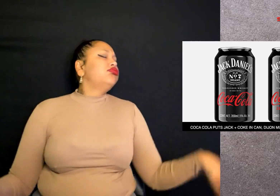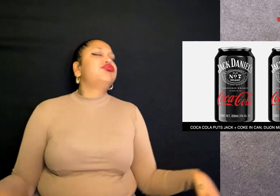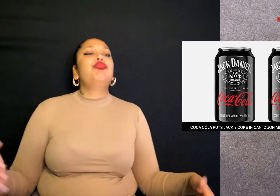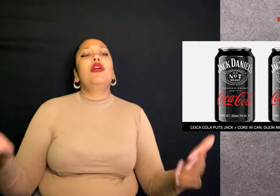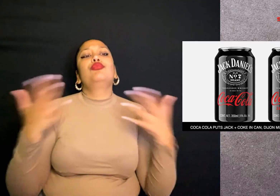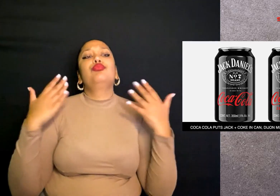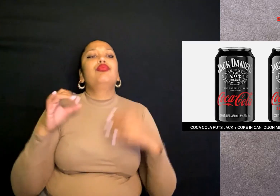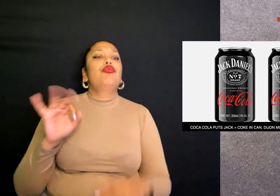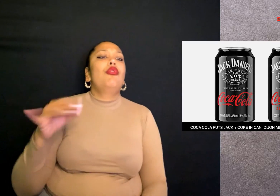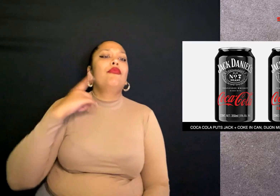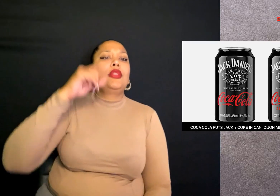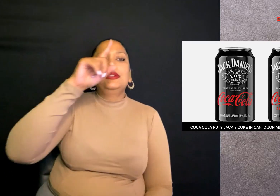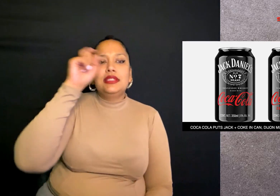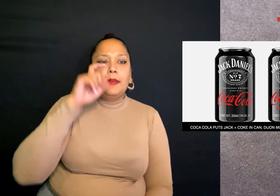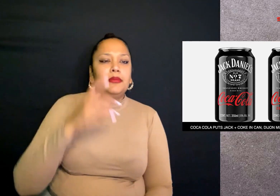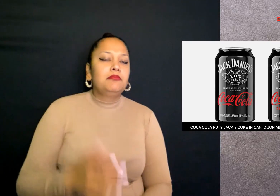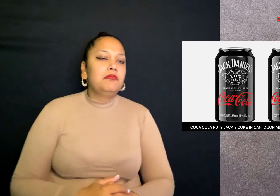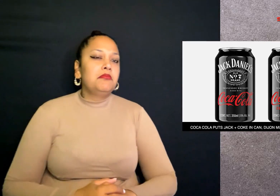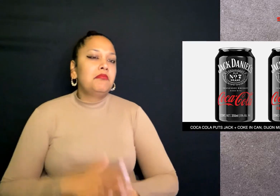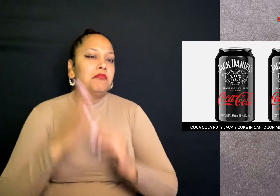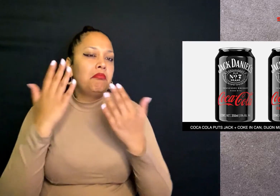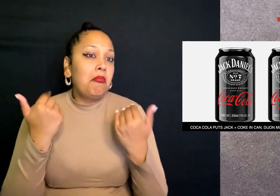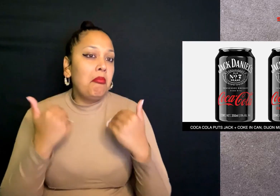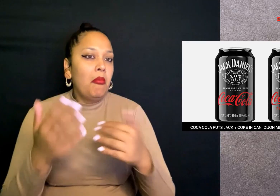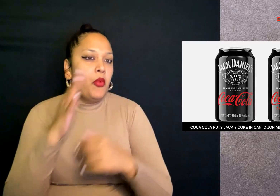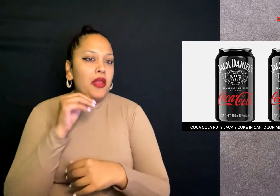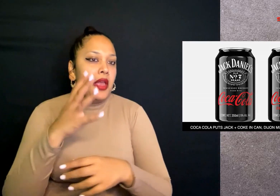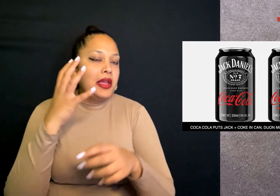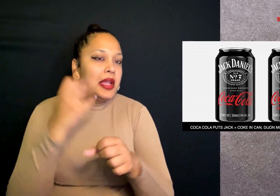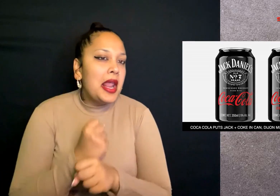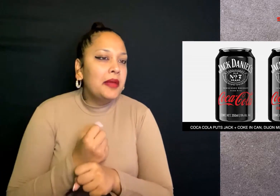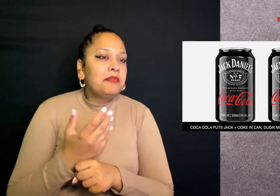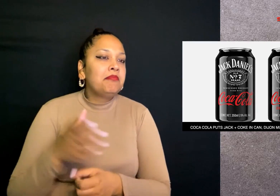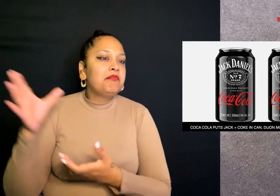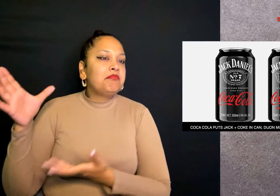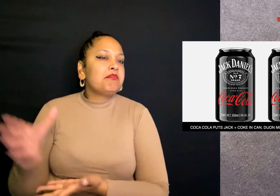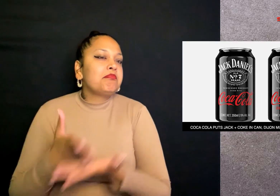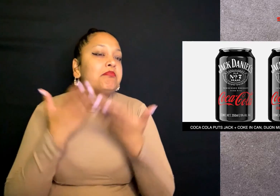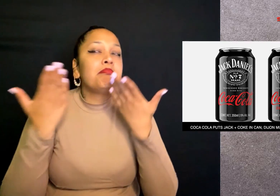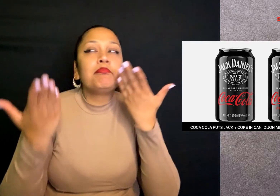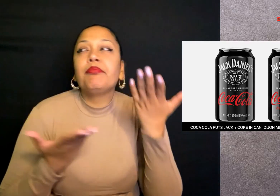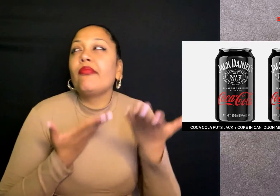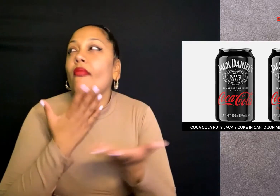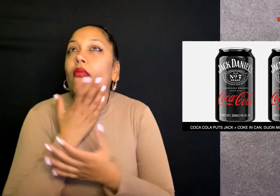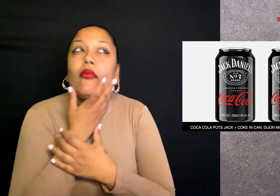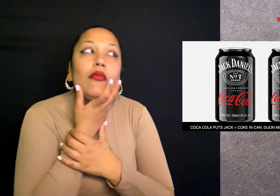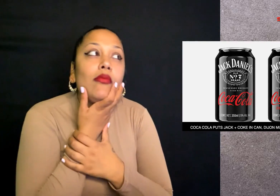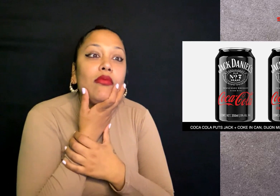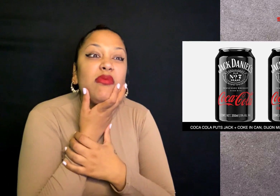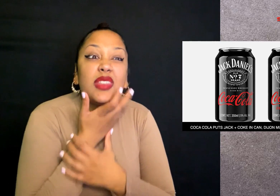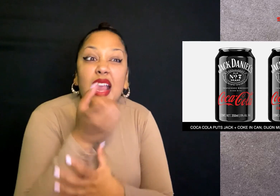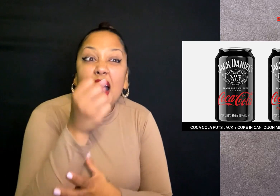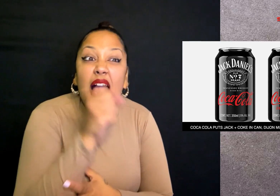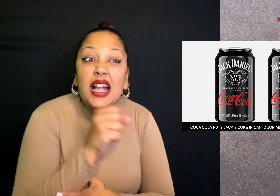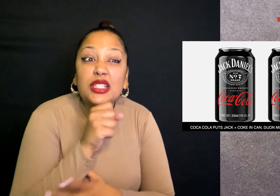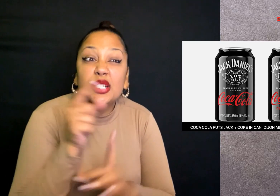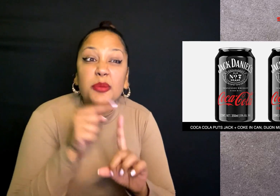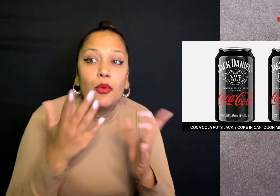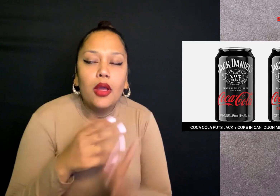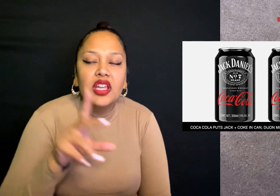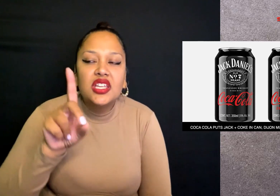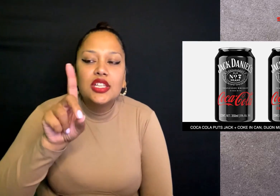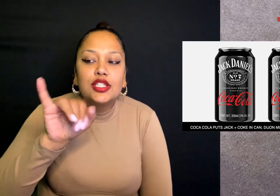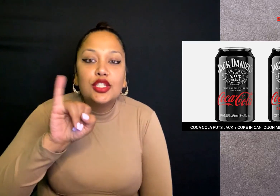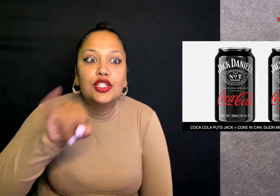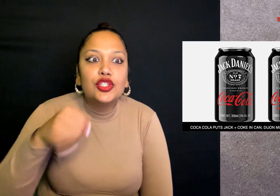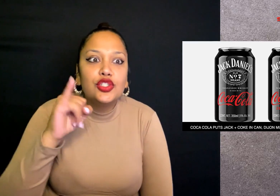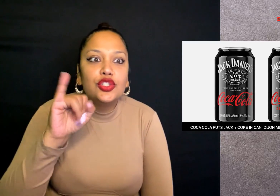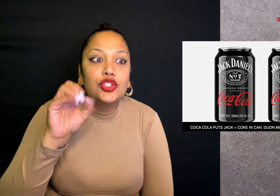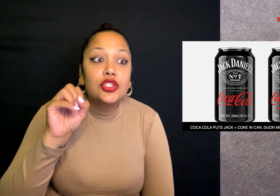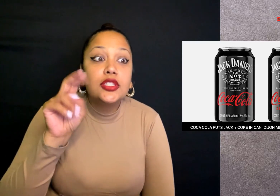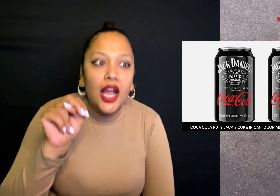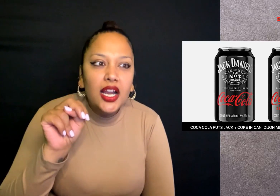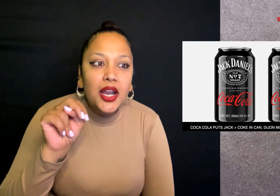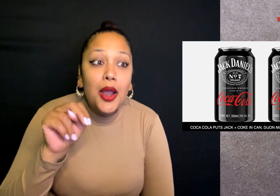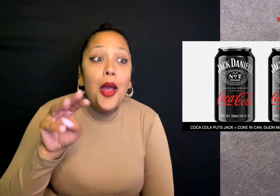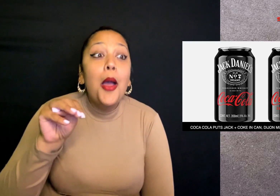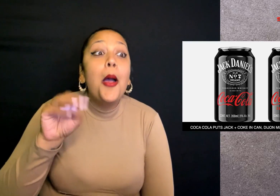and if you want to cool off for the summer how about a pint of Dijon mustard flavored